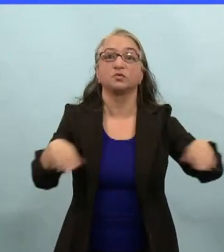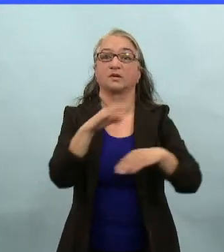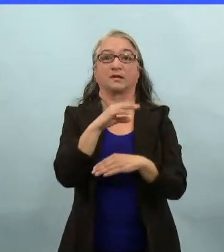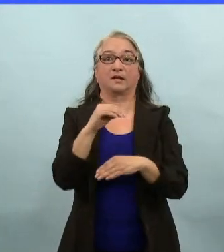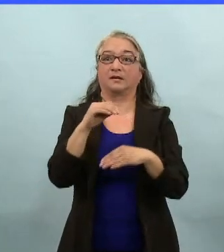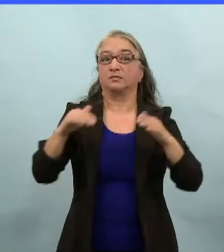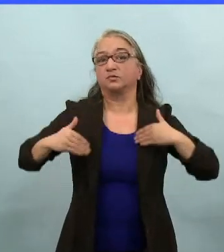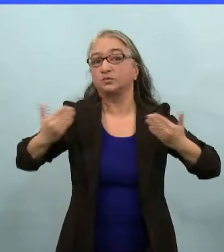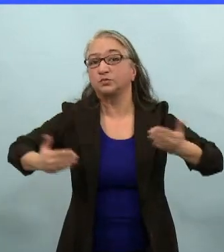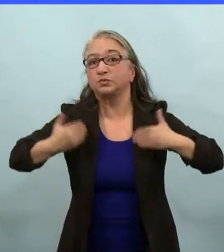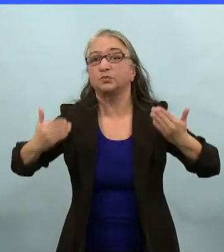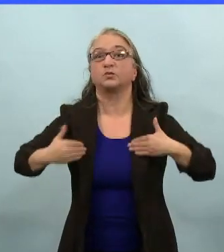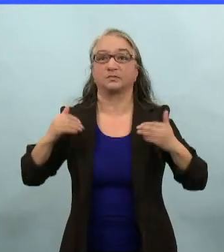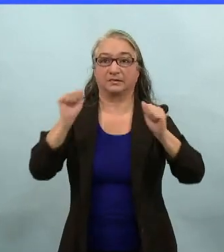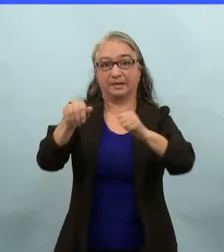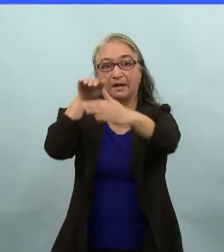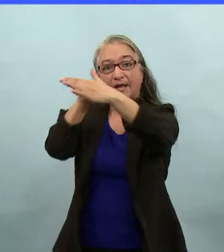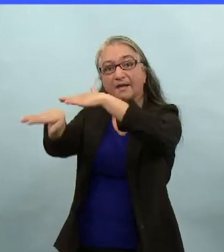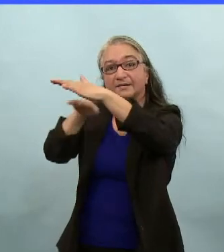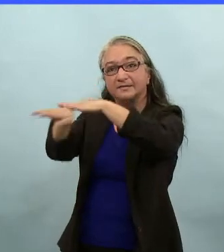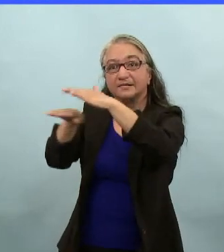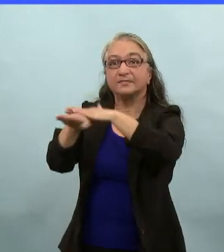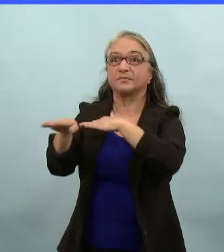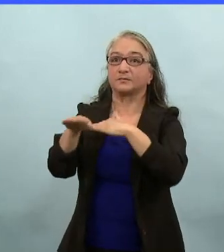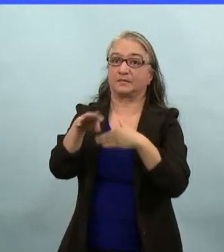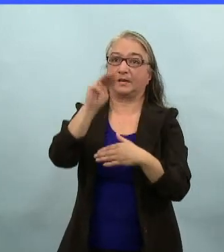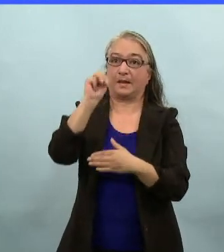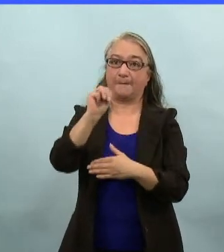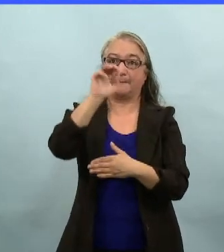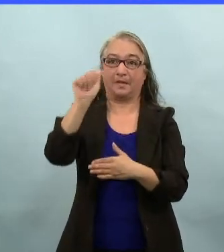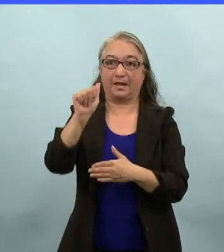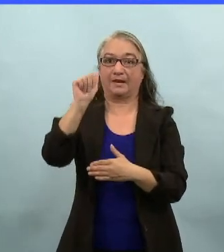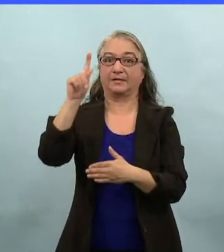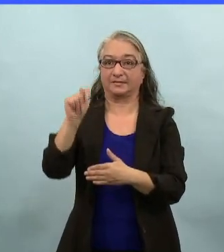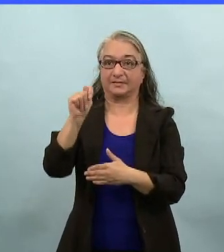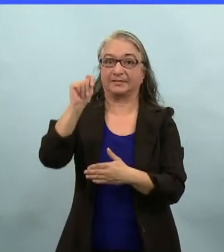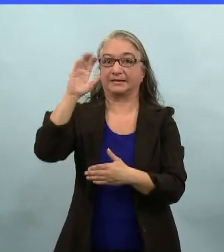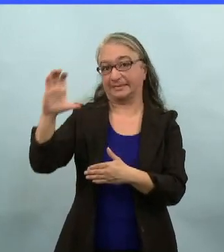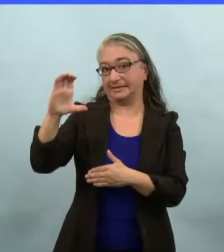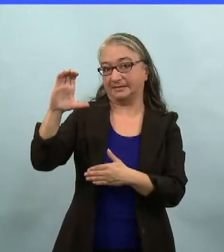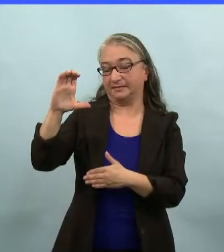manitoba adolescent treatment center or their primary health care provider for a referral